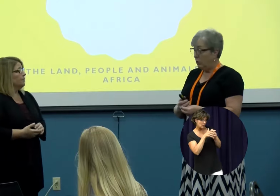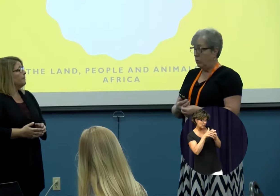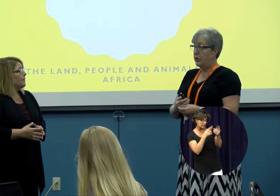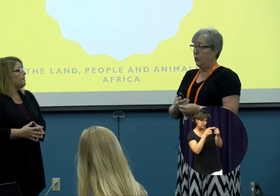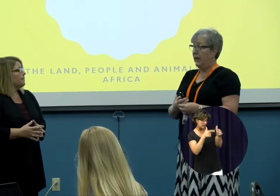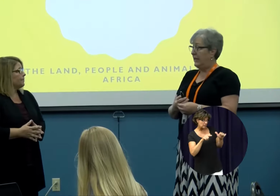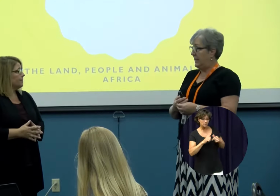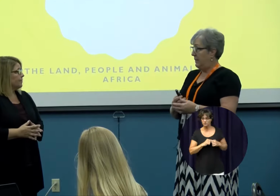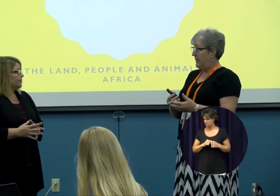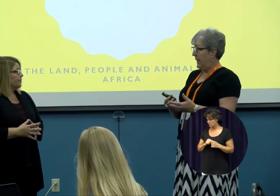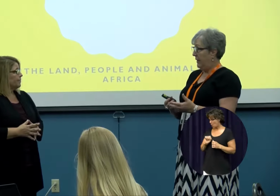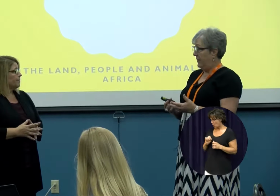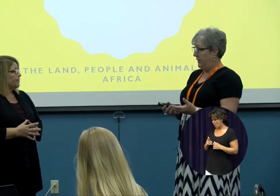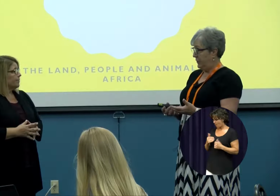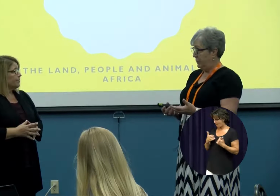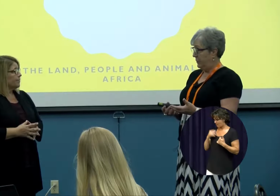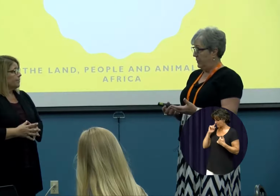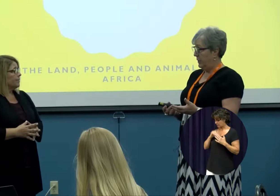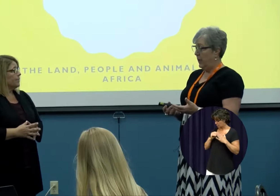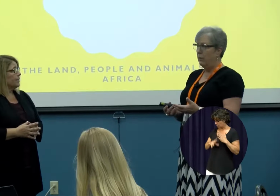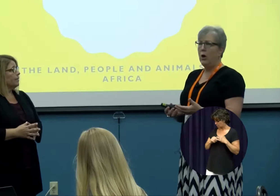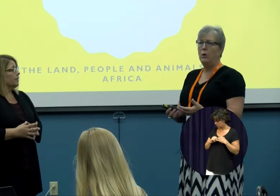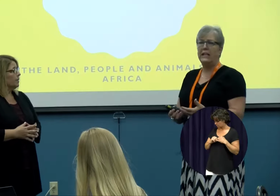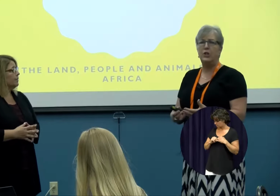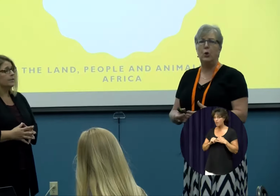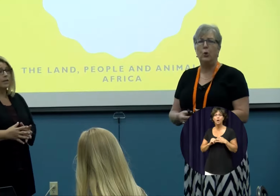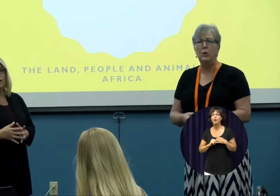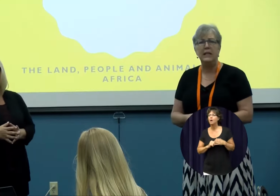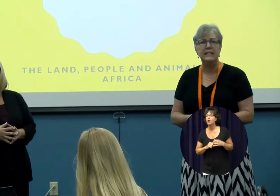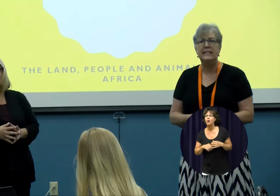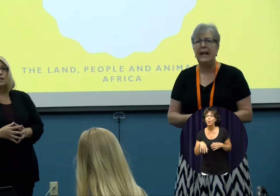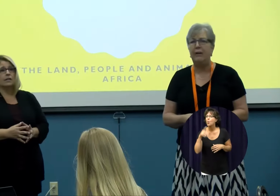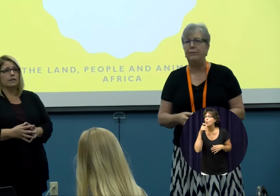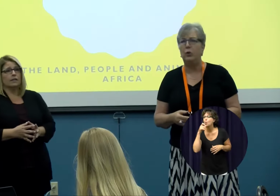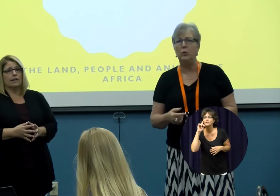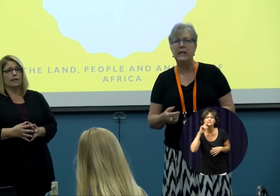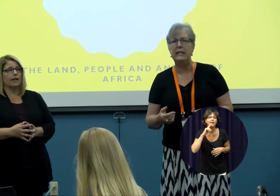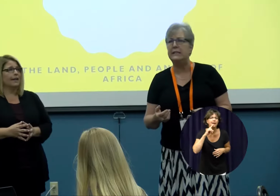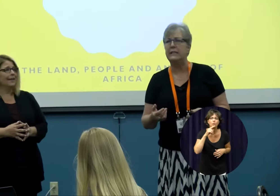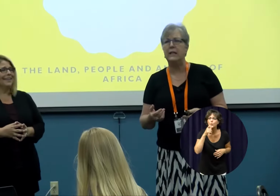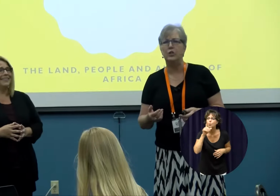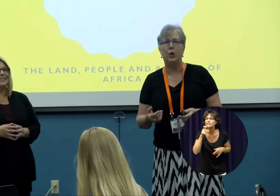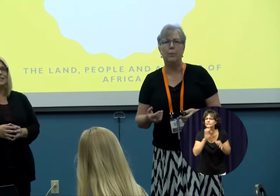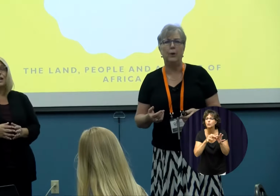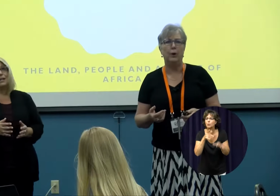Oh. So, I guess that means I have a deaf student. Ok, so, who is deaf? Who needs the interpreter?